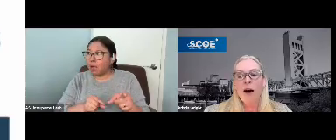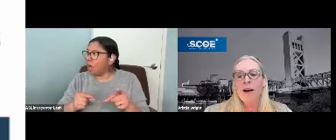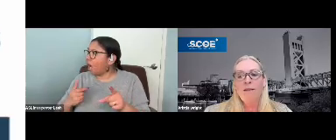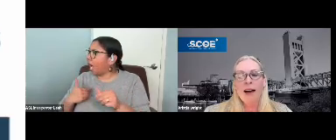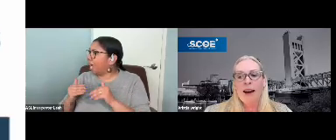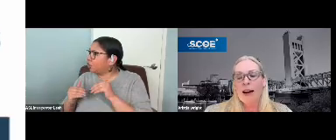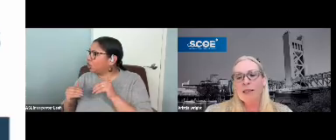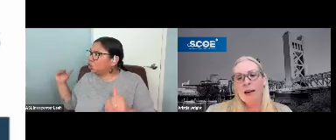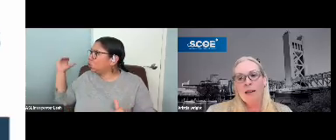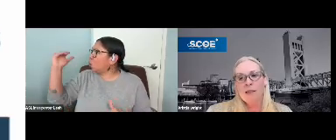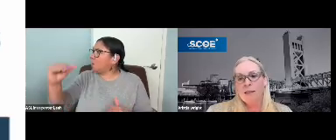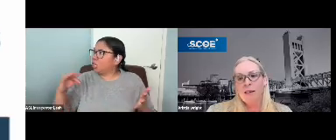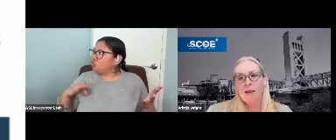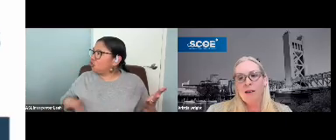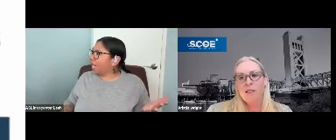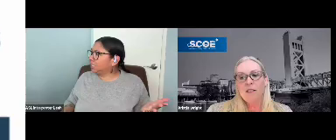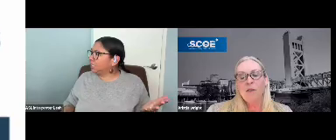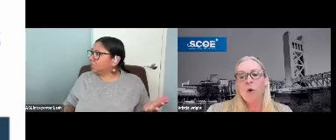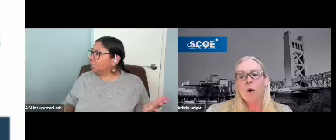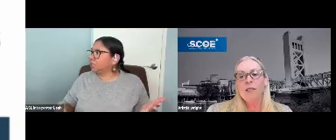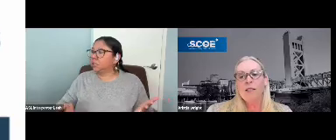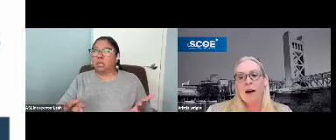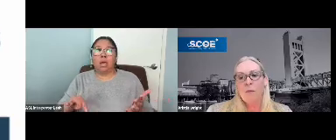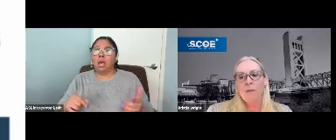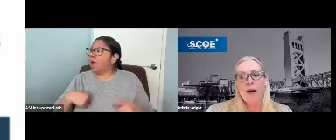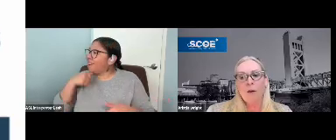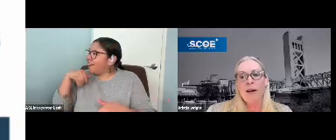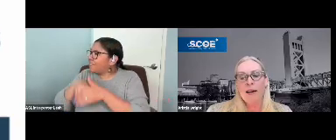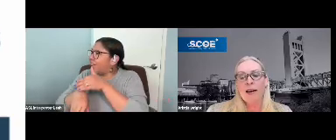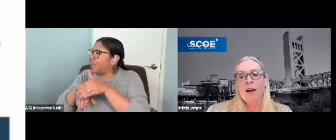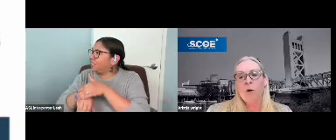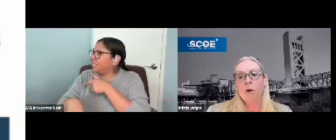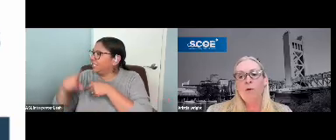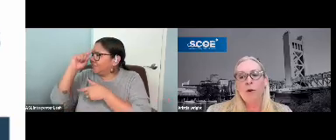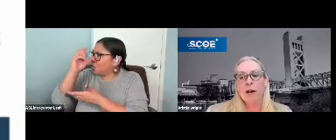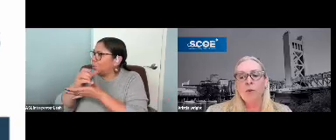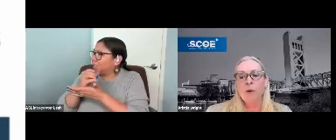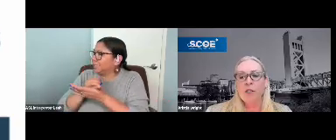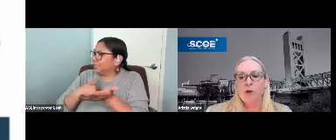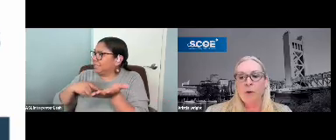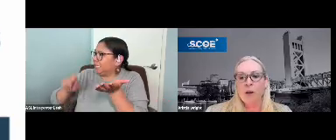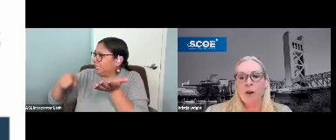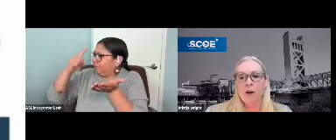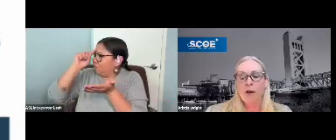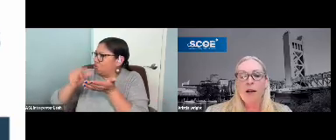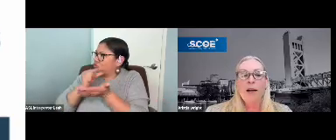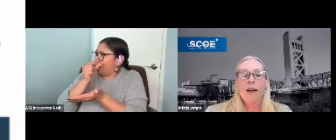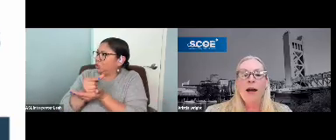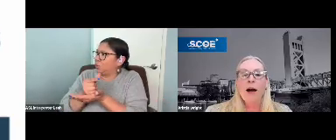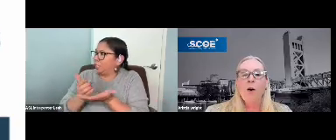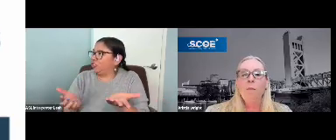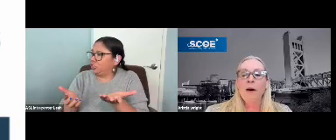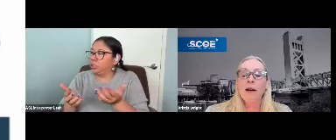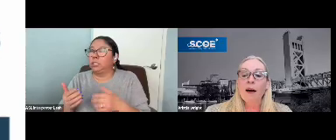or not have had access to the courses that that we need in order for graduation to occur. Now,